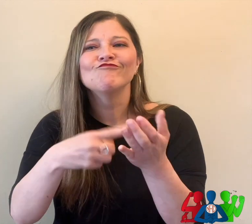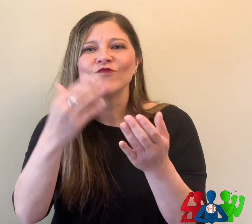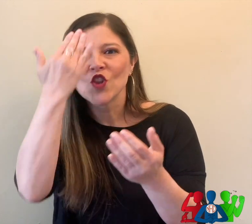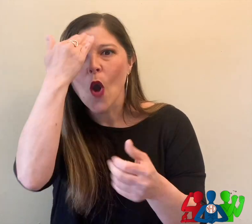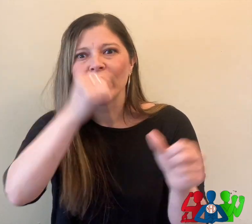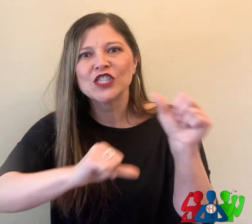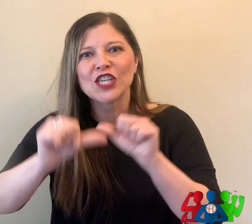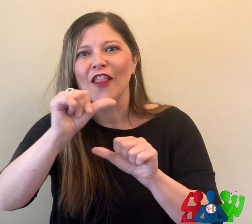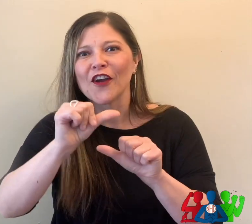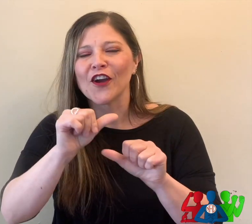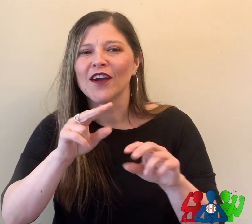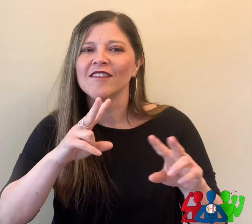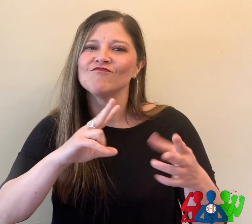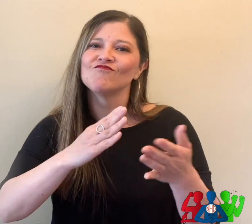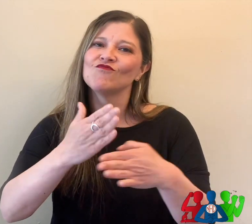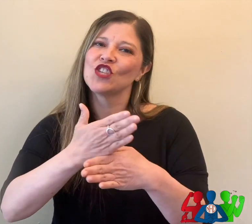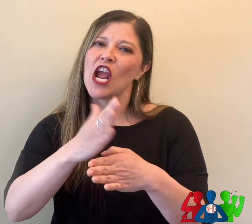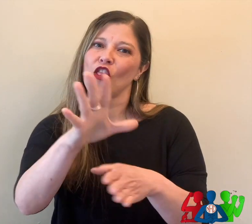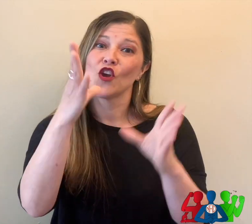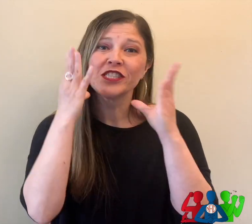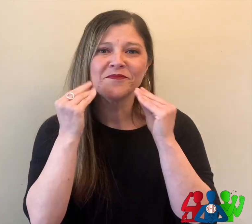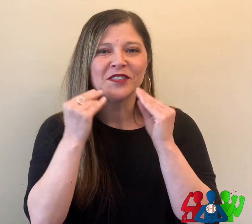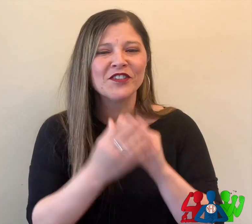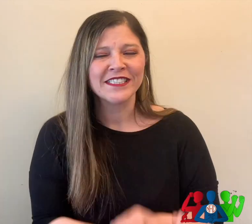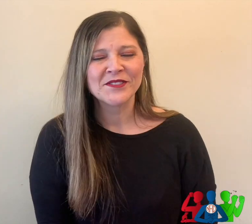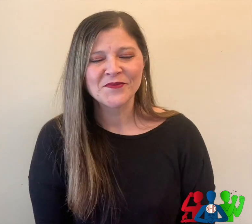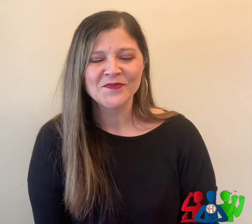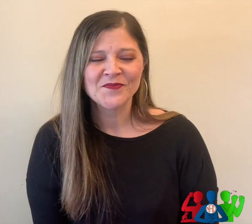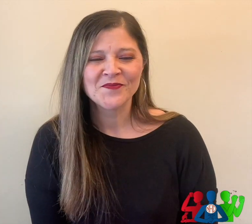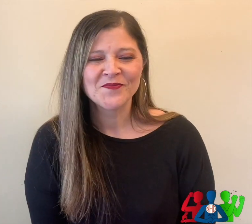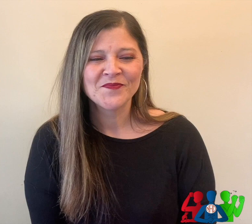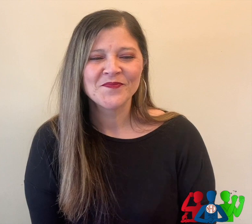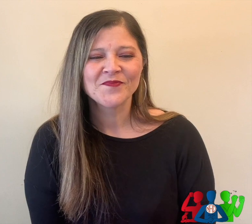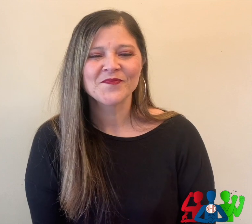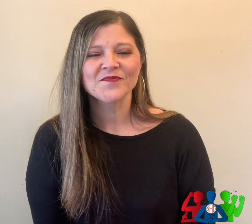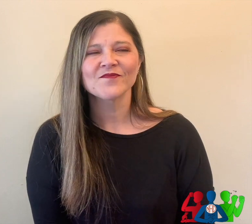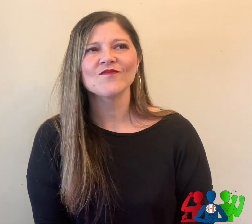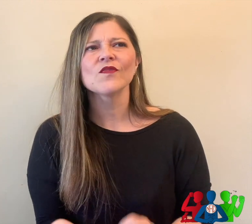of different answers, and these are nice ways to get to know what students are feeling and